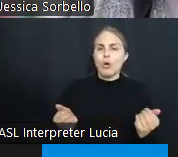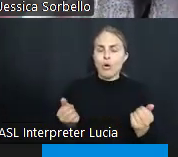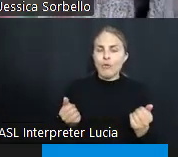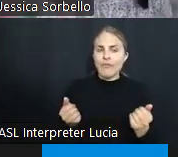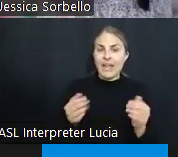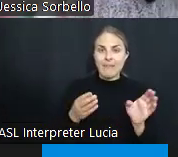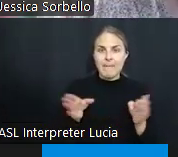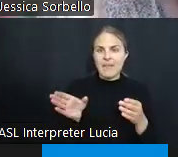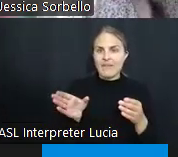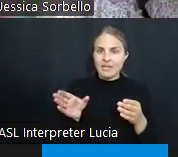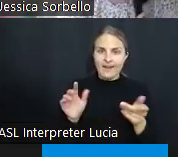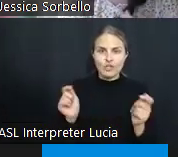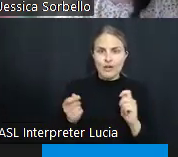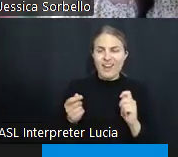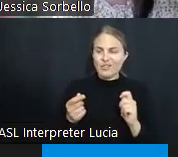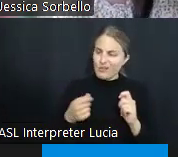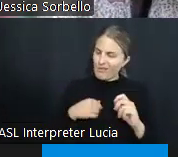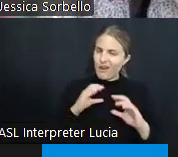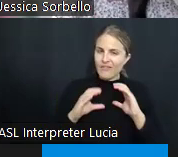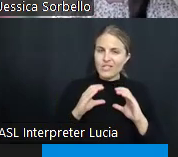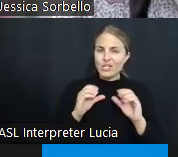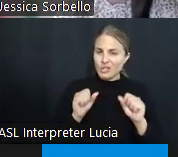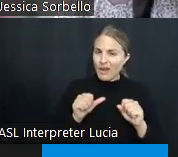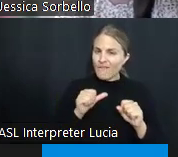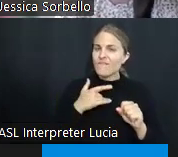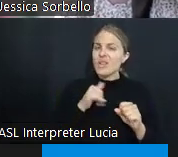for many of us, the immediate desired response when a client